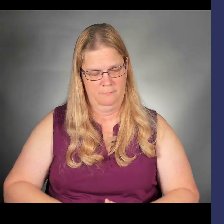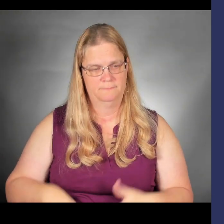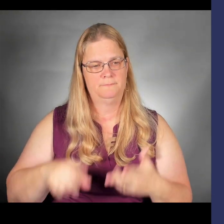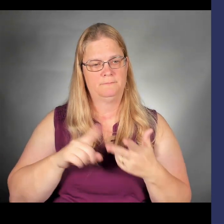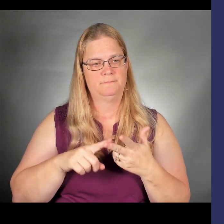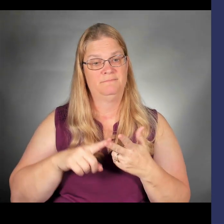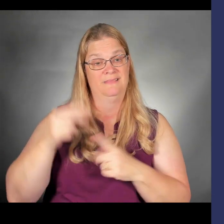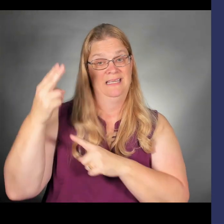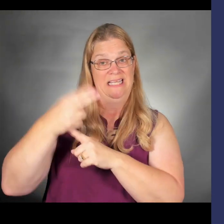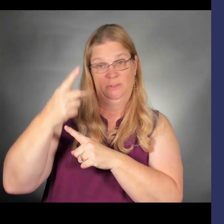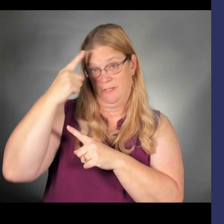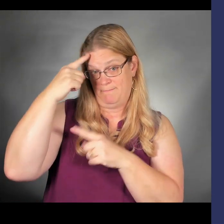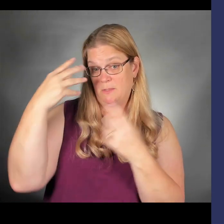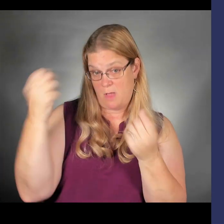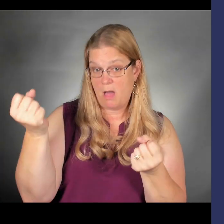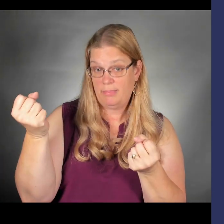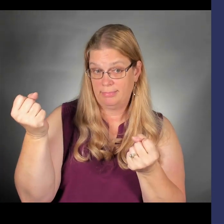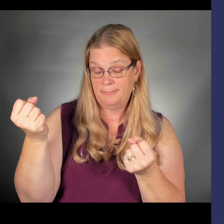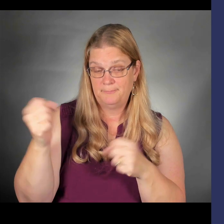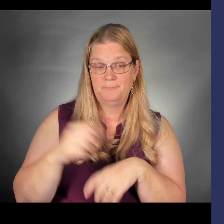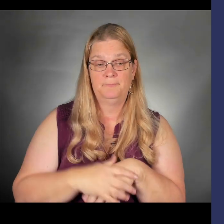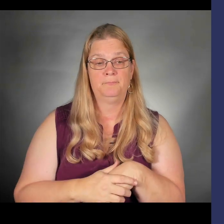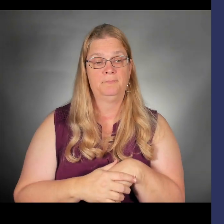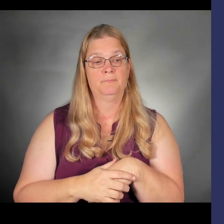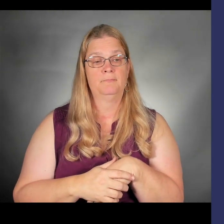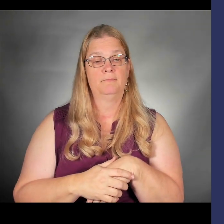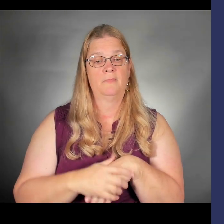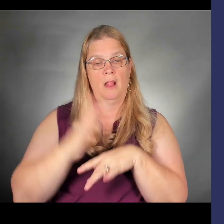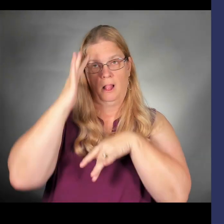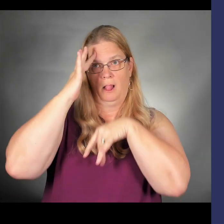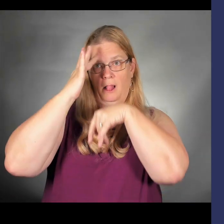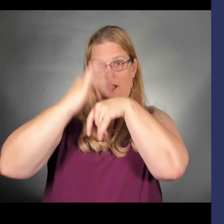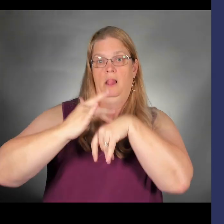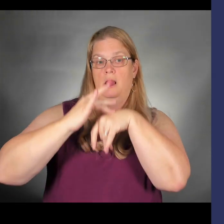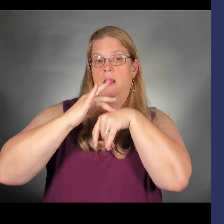Another is deepening depression or a history of mental illness;